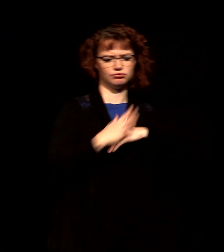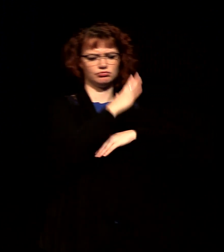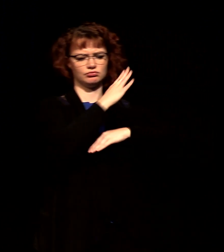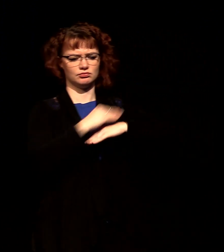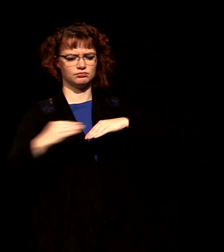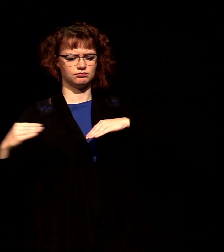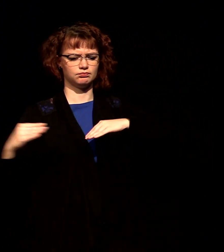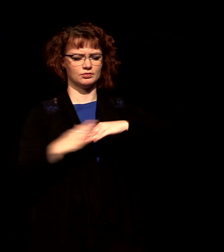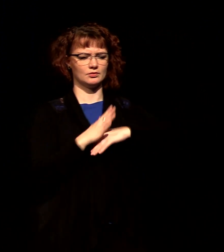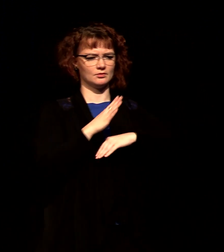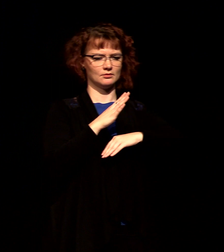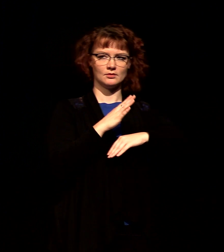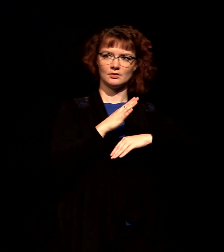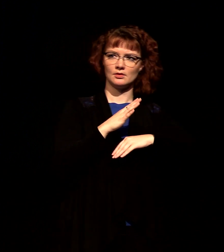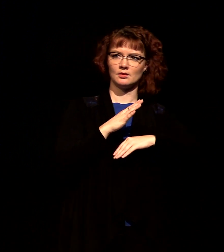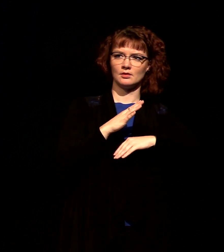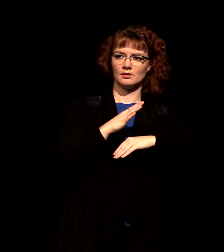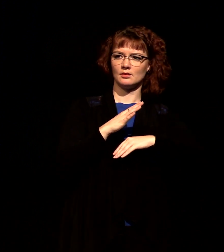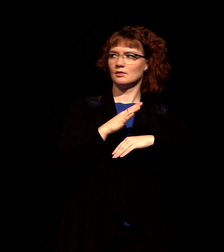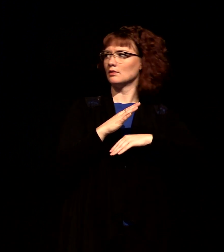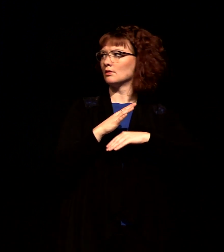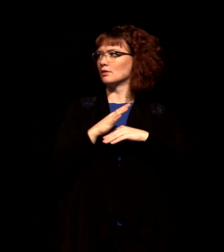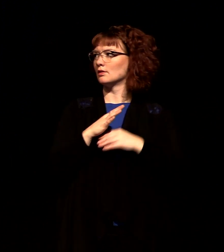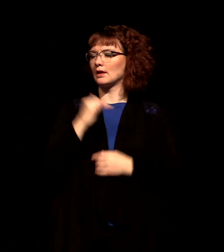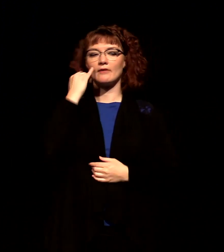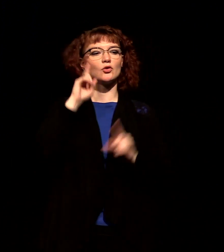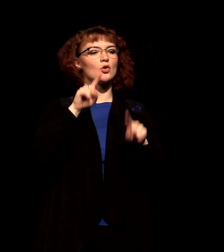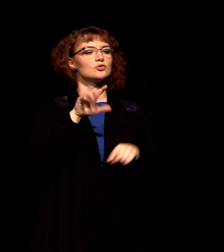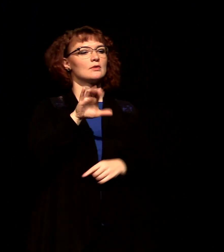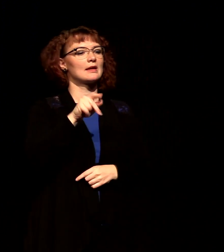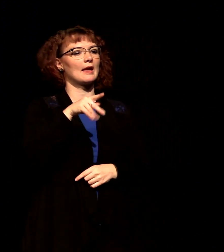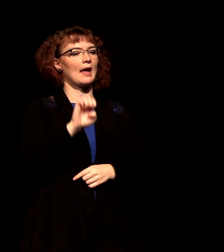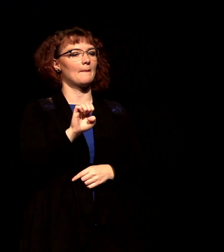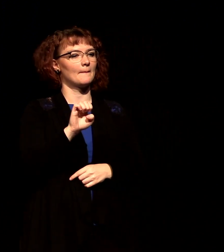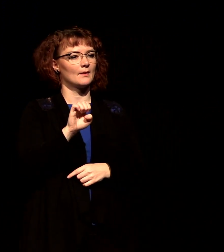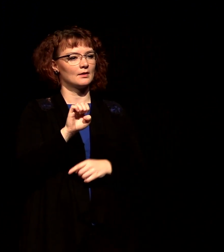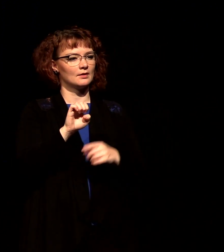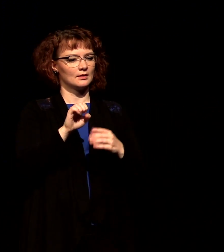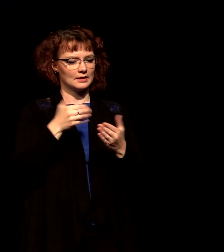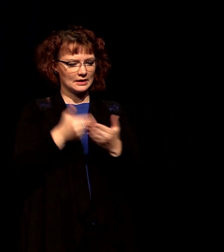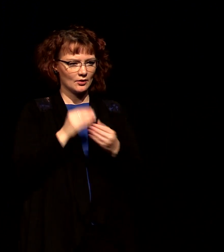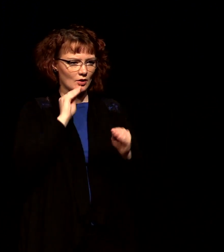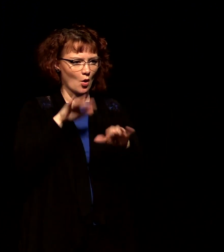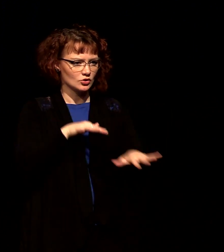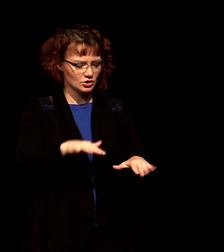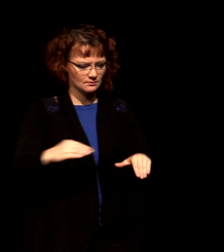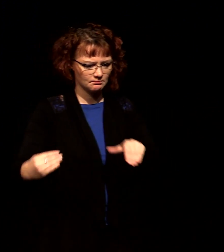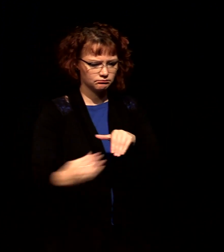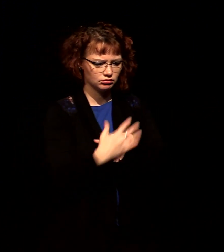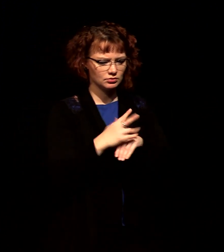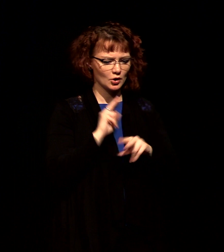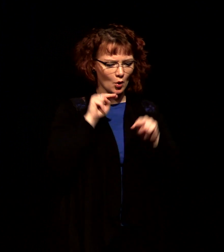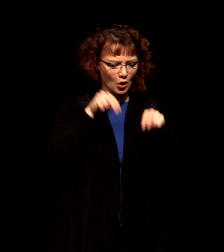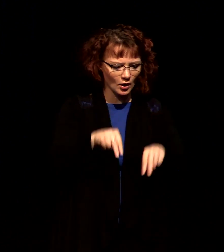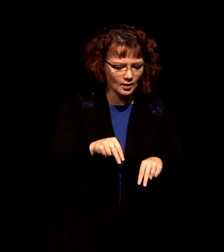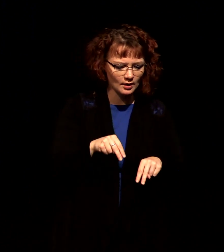stand at the base of the lighthouse at Cape Meares, and you look down at the ocean, and you see the waves crashing onto